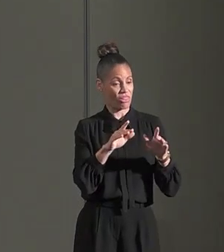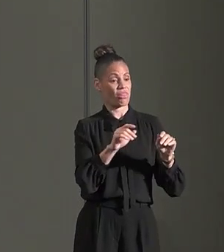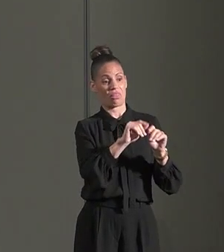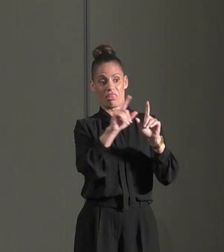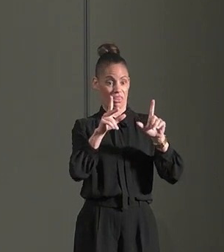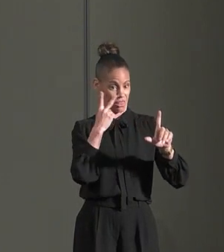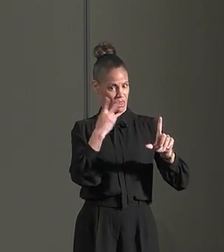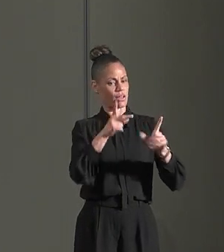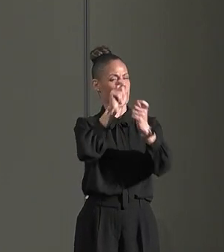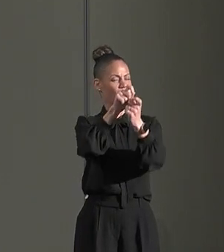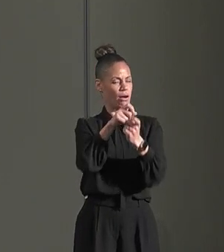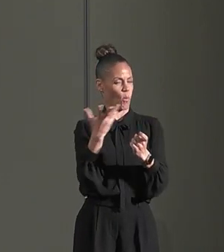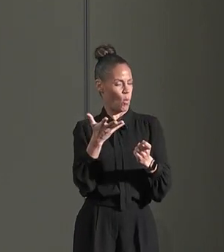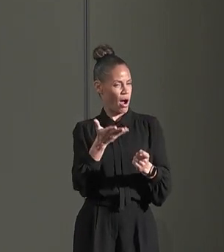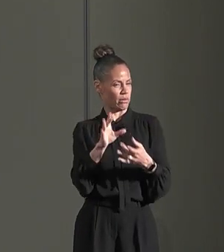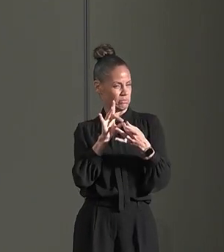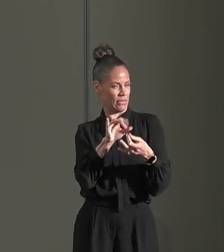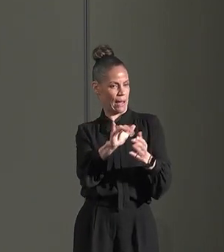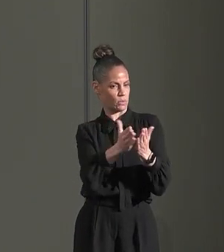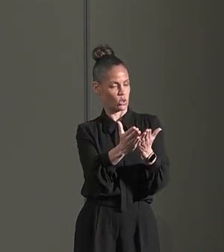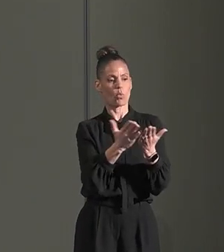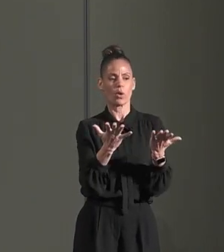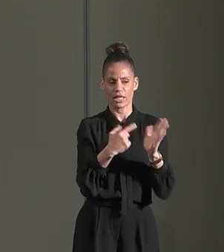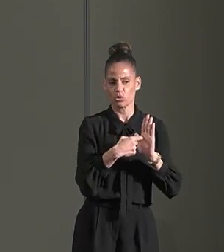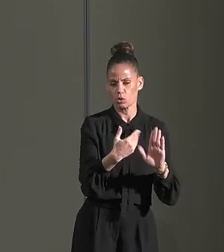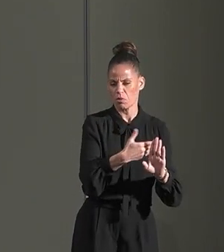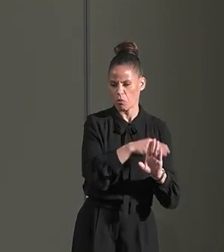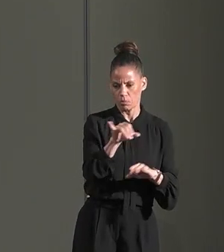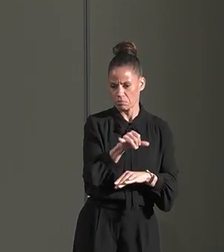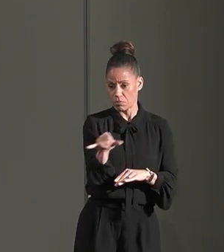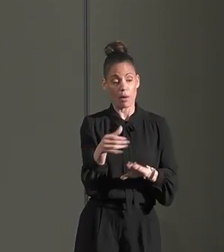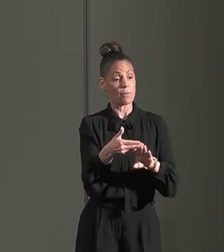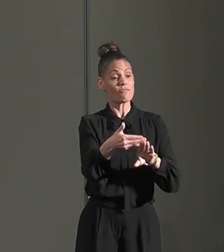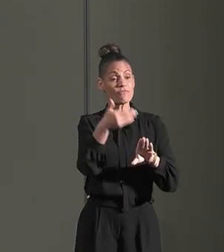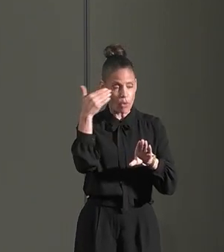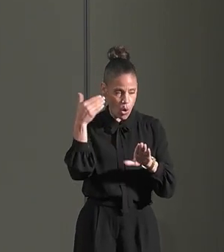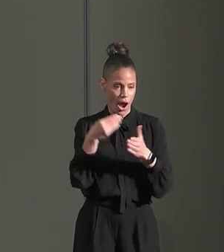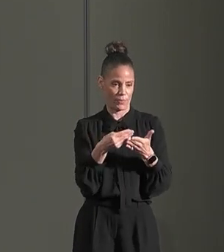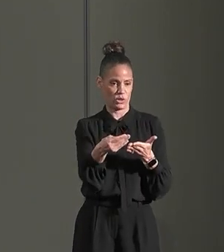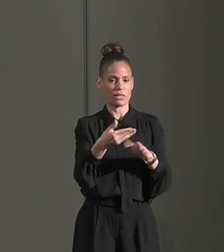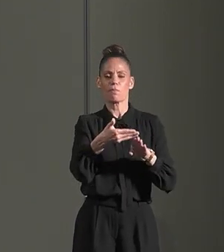detailed information that we showed you before. Before I purchase, before I make the adoption